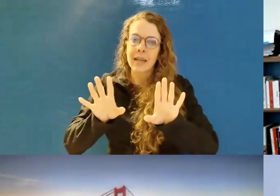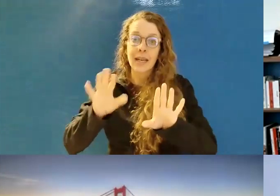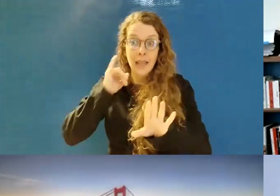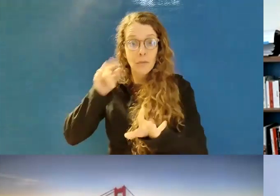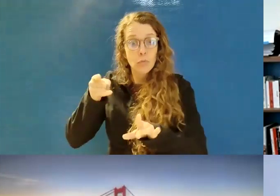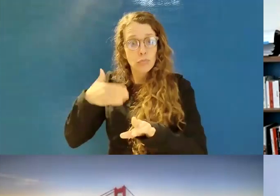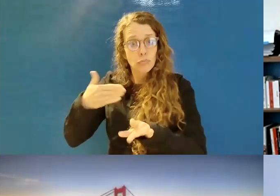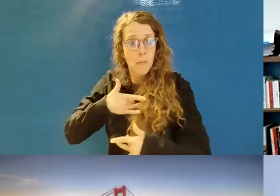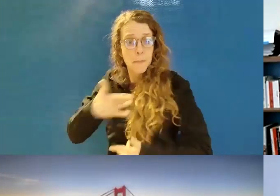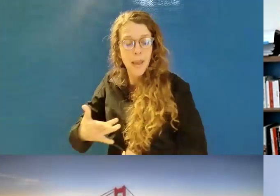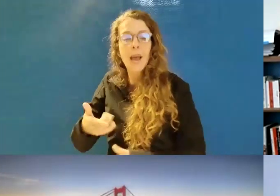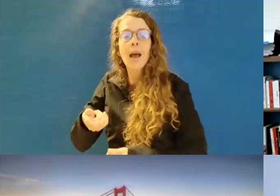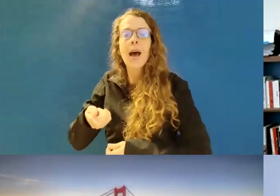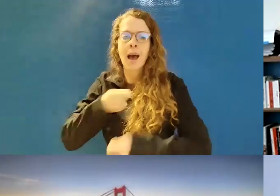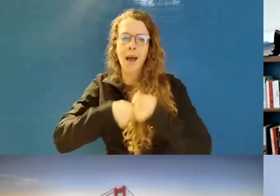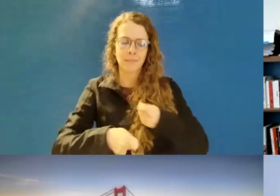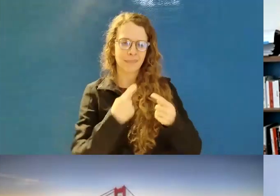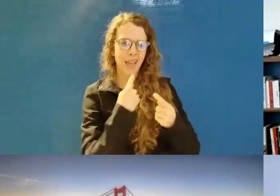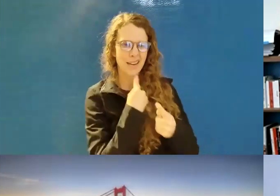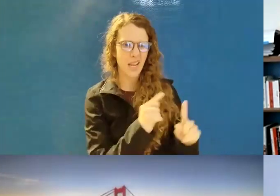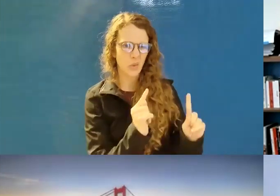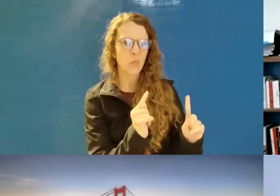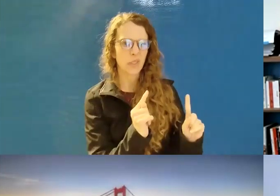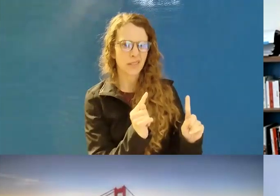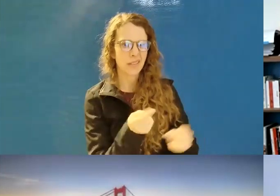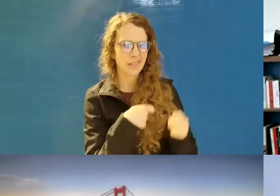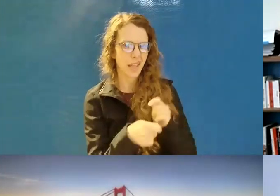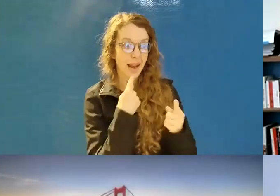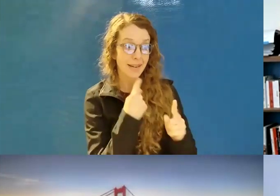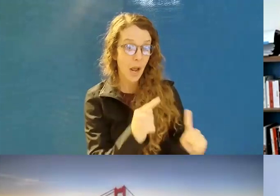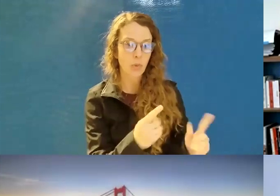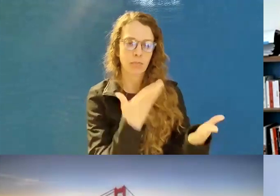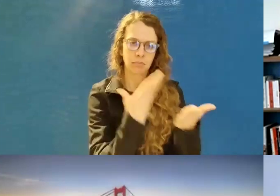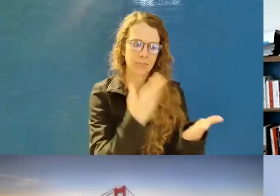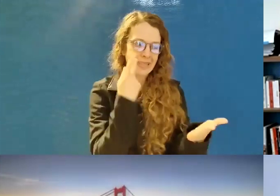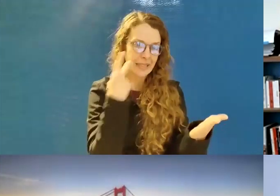instead, make an announcement, send it as an announcement in your class. So that way it's documented within your class.